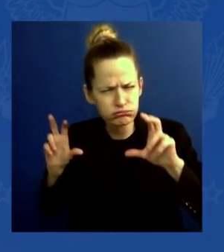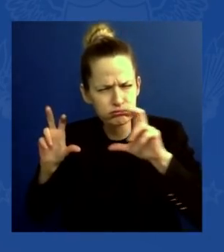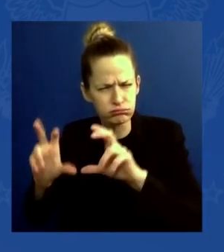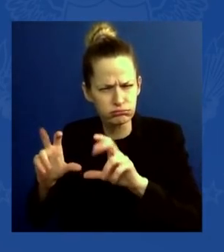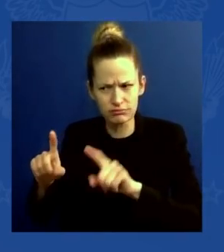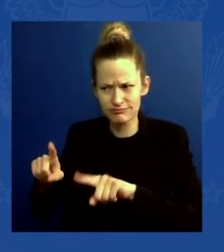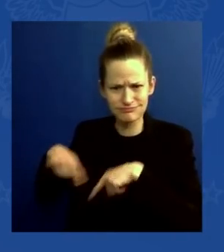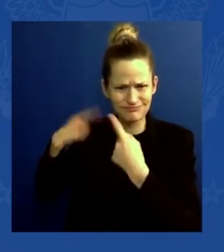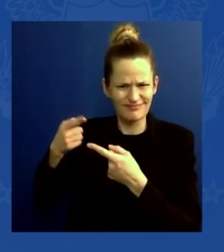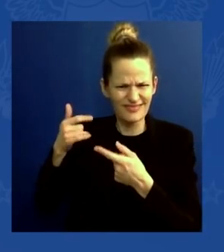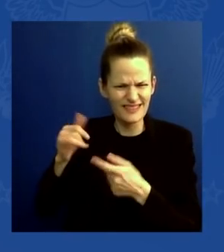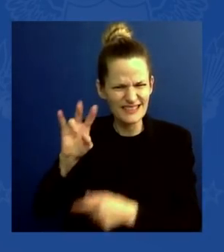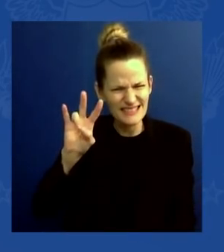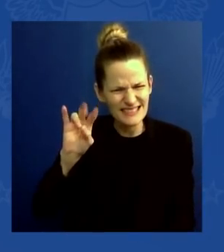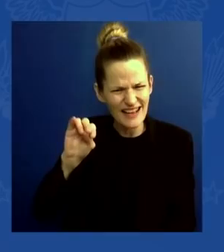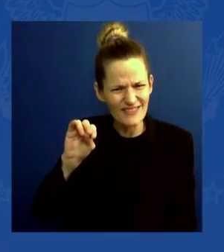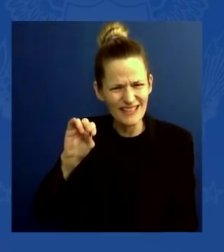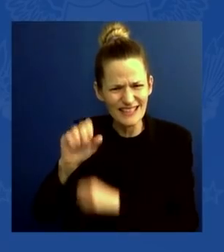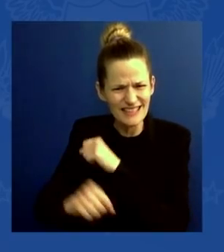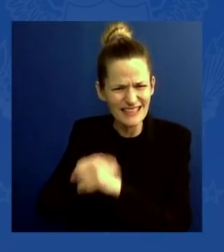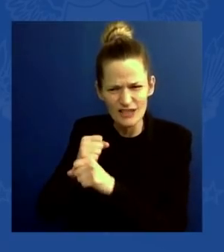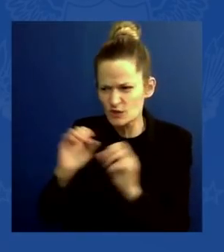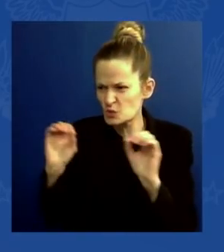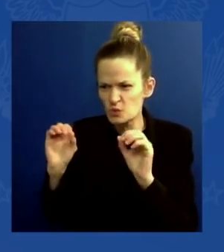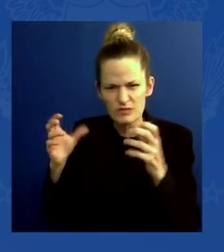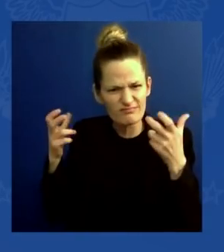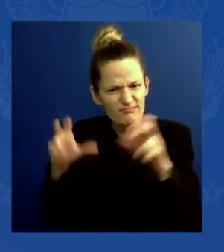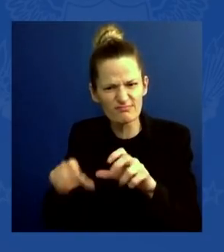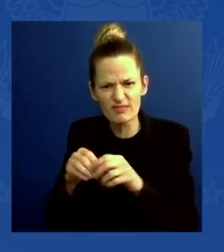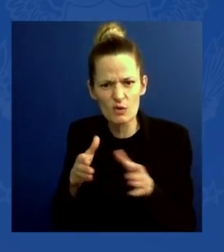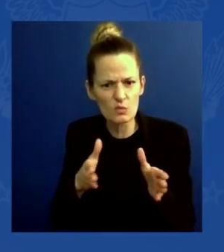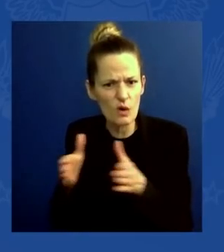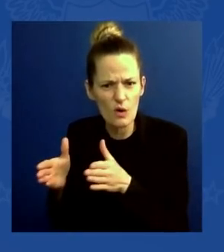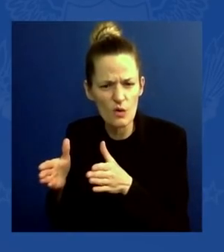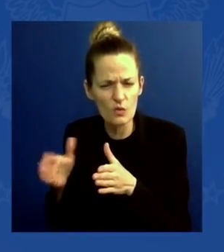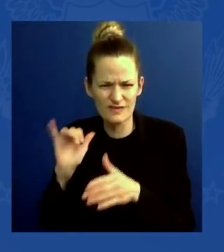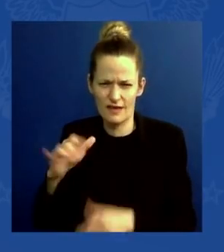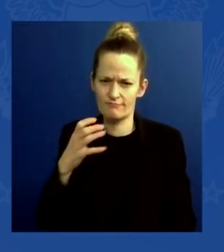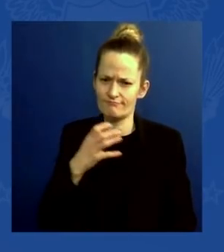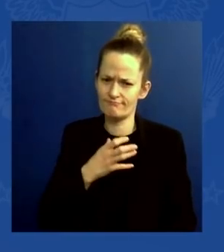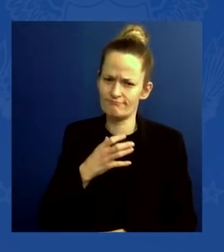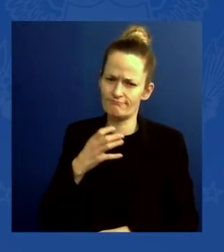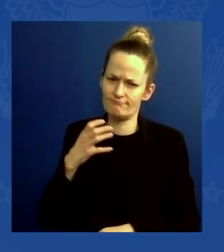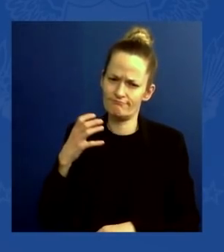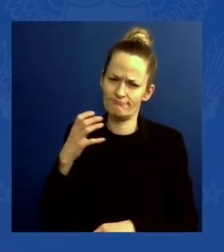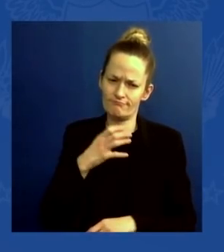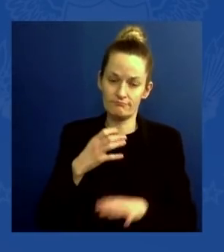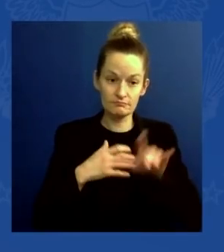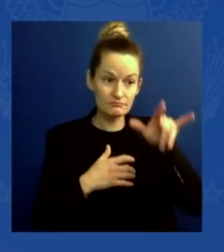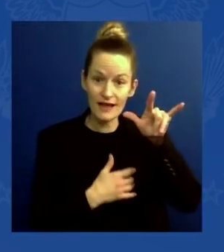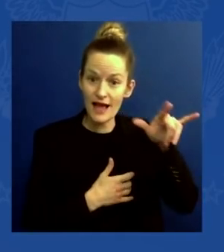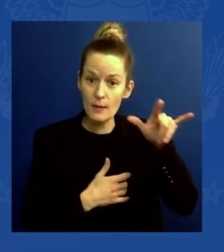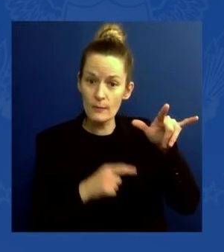and I'm going to be going to some of our ports next week -- and to freight rail, increasing that as a re- -- I mean, look, we have a --